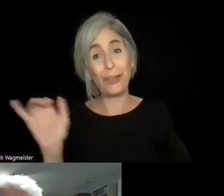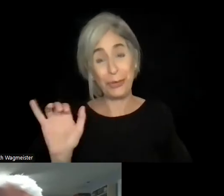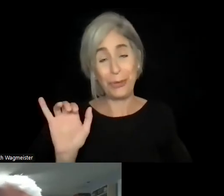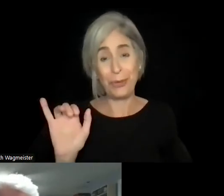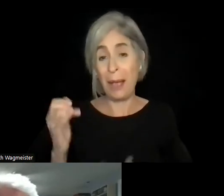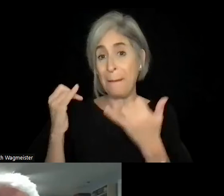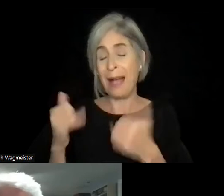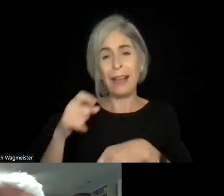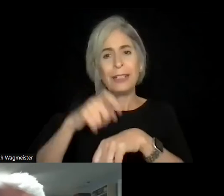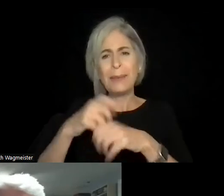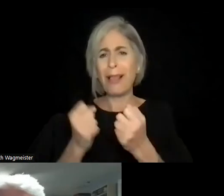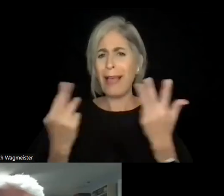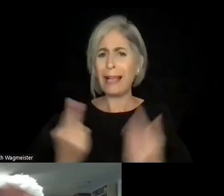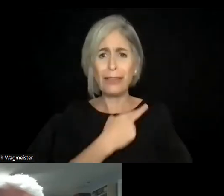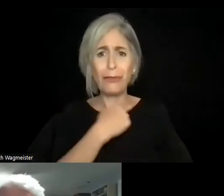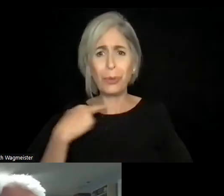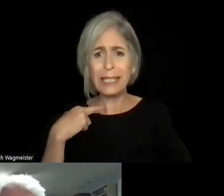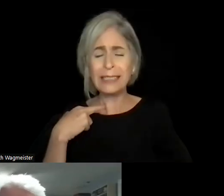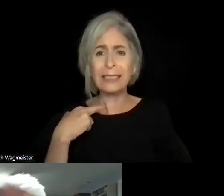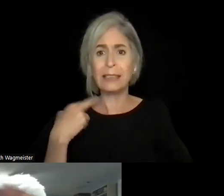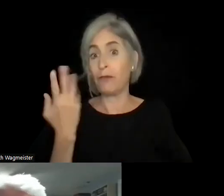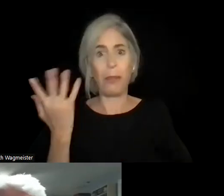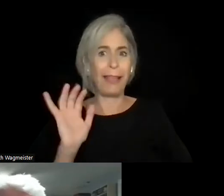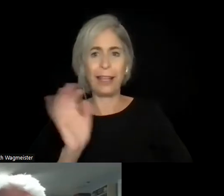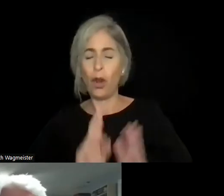life has taken a lot of time and there's been a lot of risk